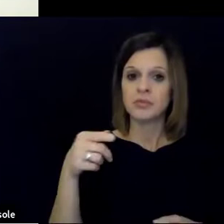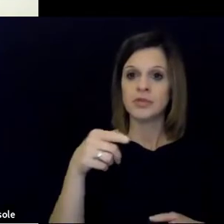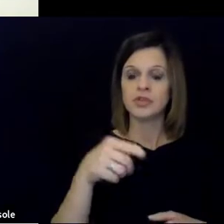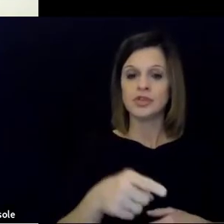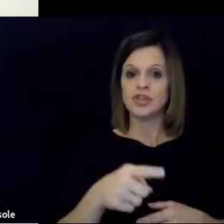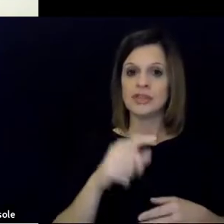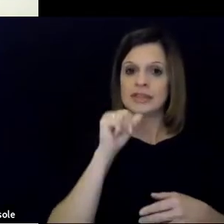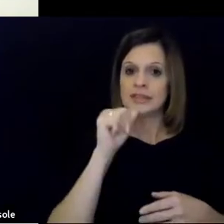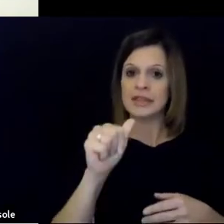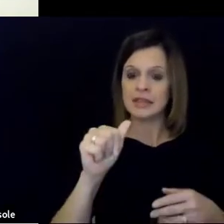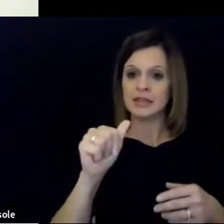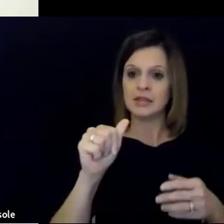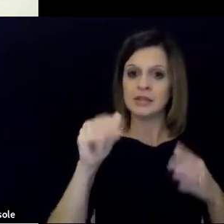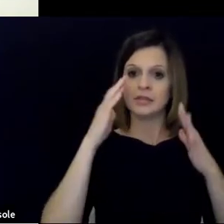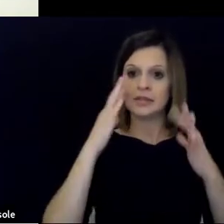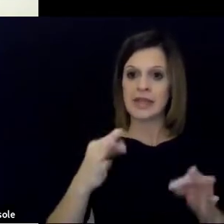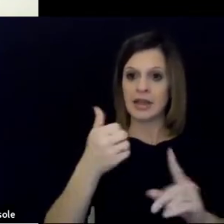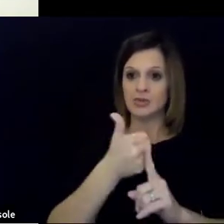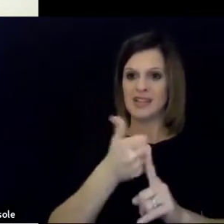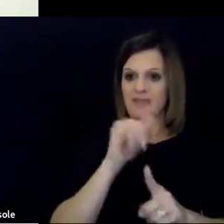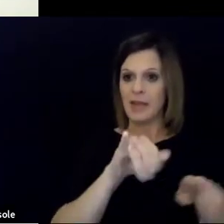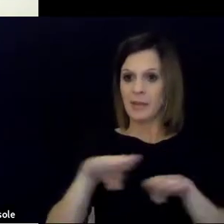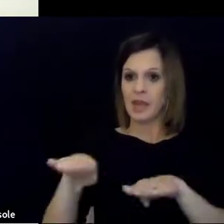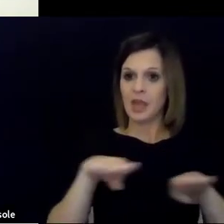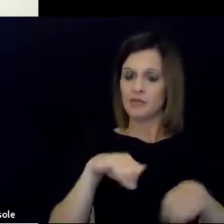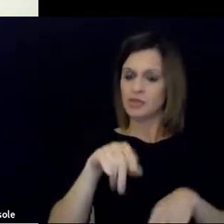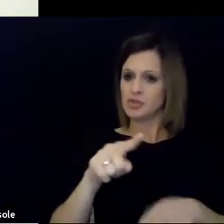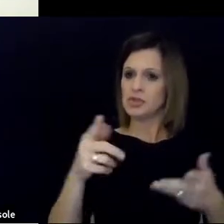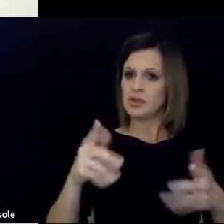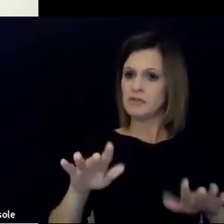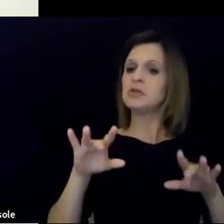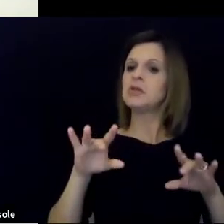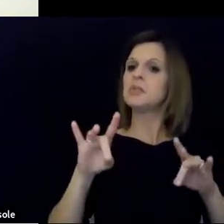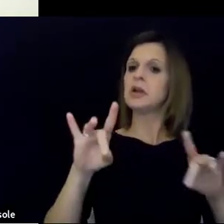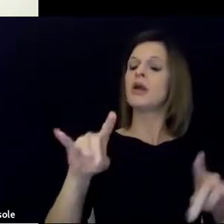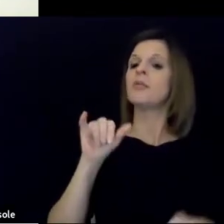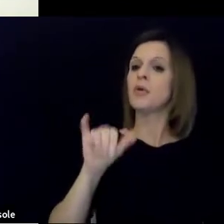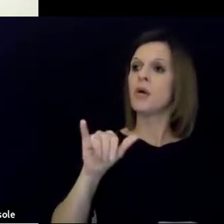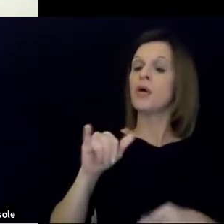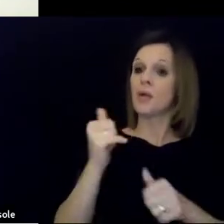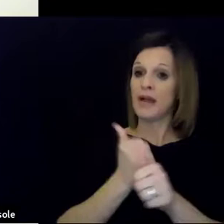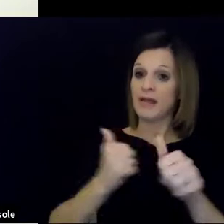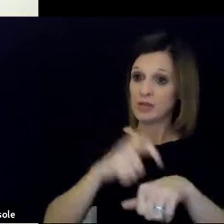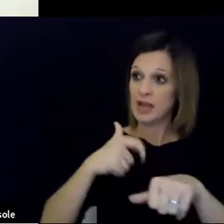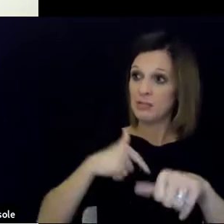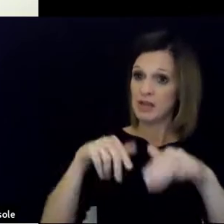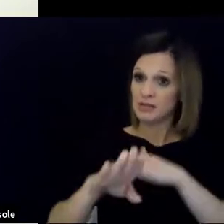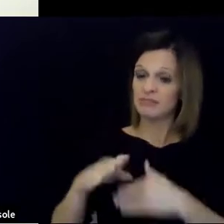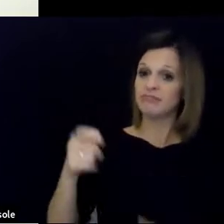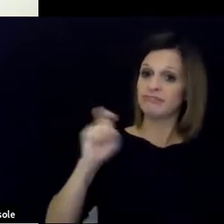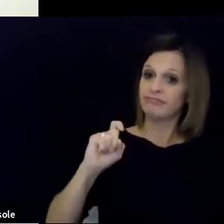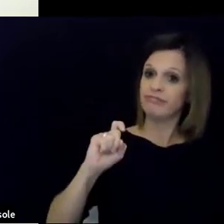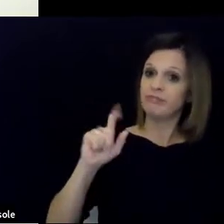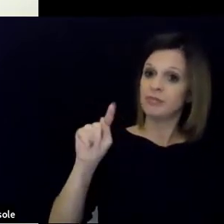She learned the behavior because I kept reinforcing it by giving her a dog biscuit. A lot of our behaviors are just pretty much stuff